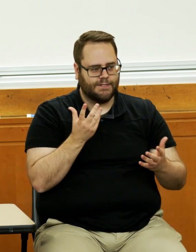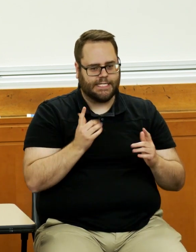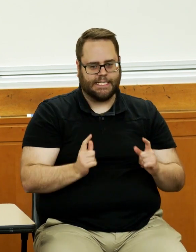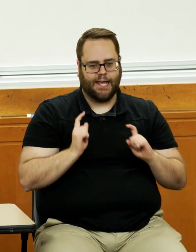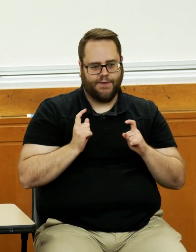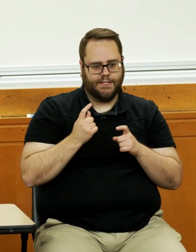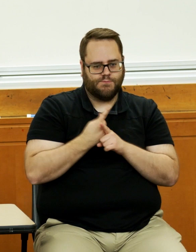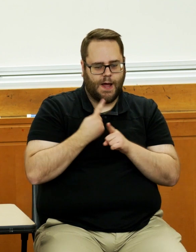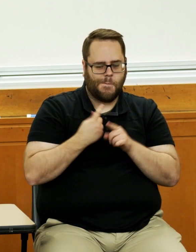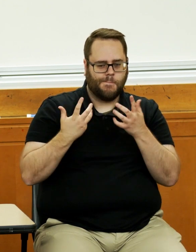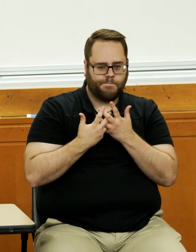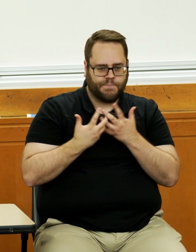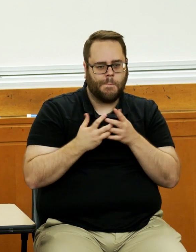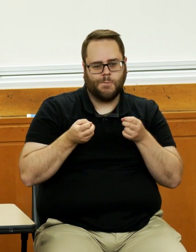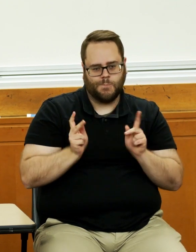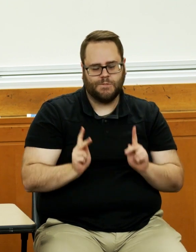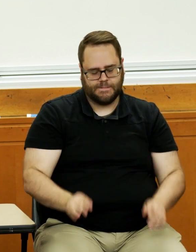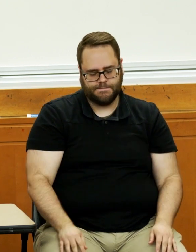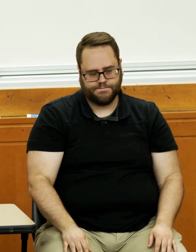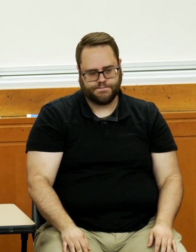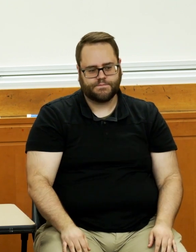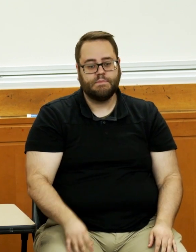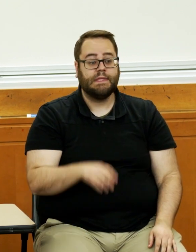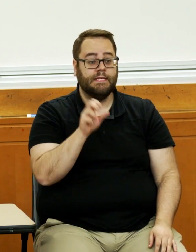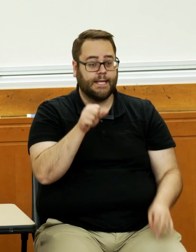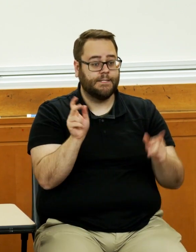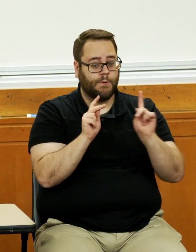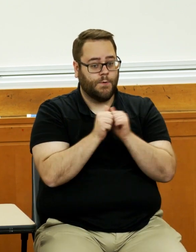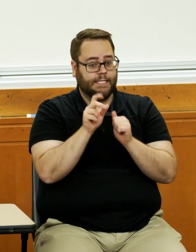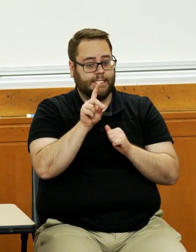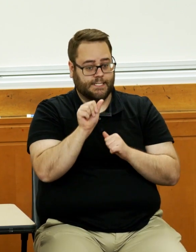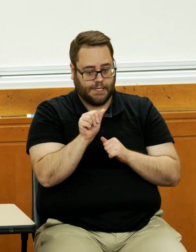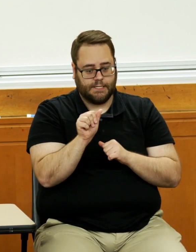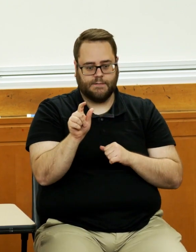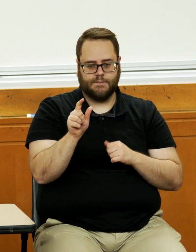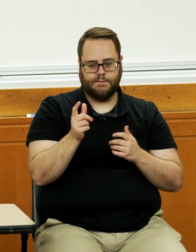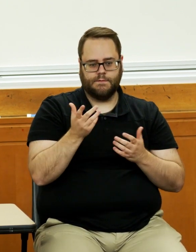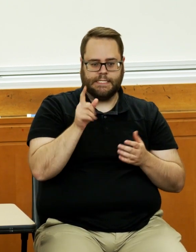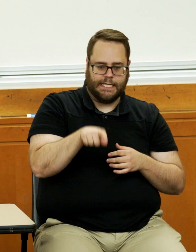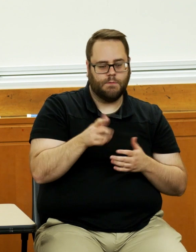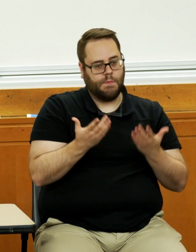accommodations and opportunity. Yes, people with disabilities need or might need accommodations.